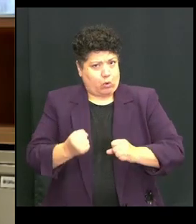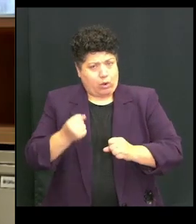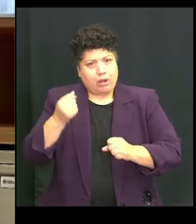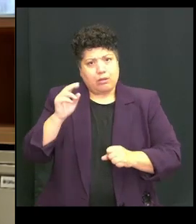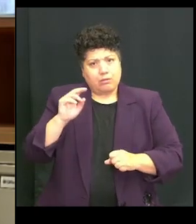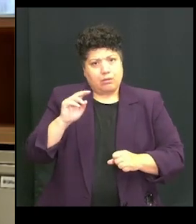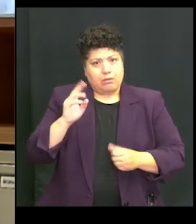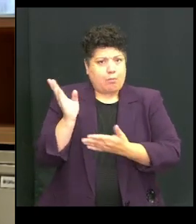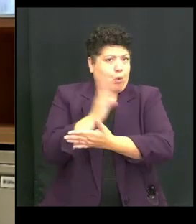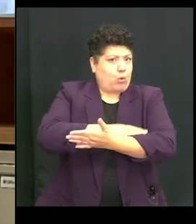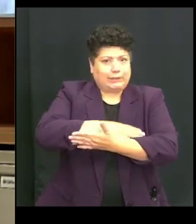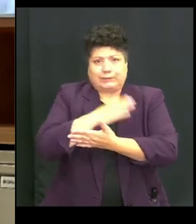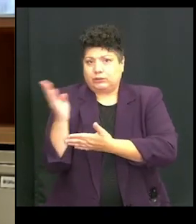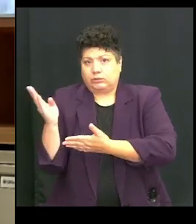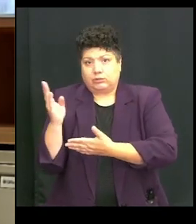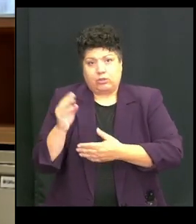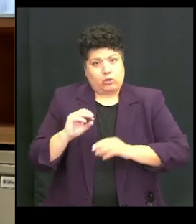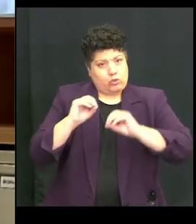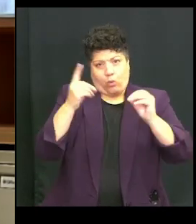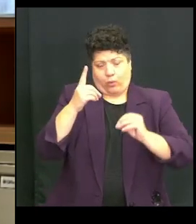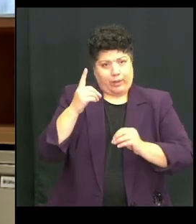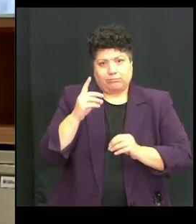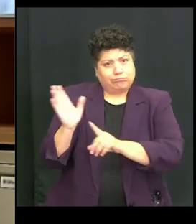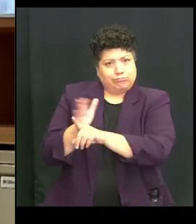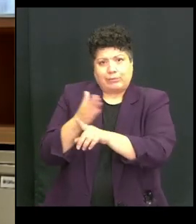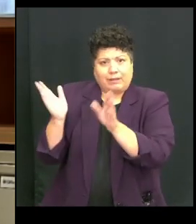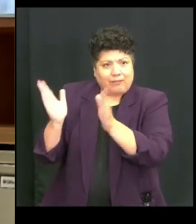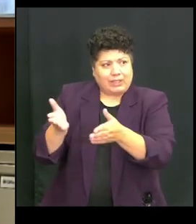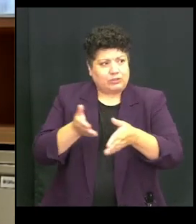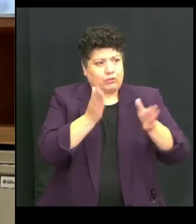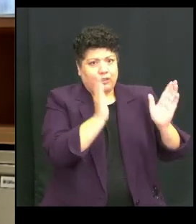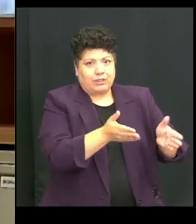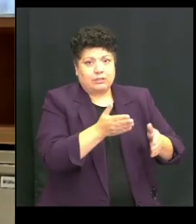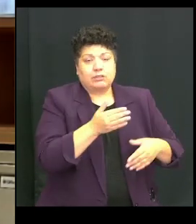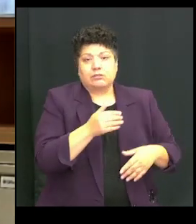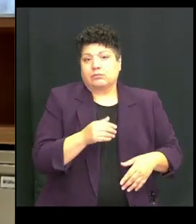it's not reflective of the reality on a number of different levels.